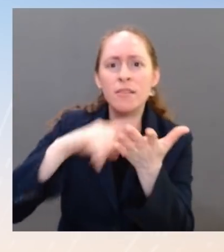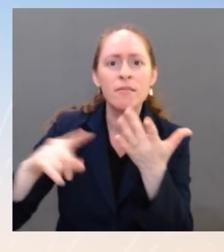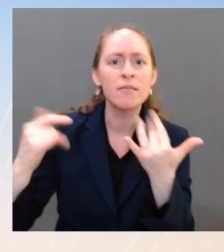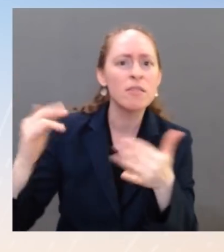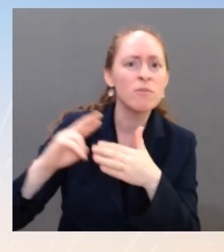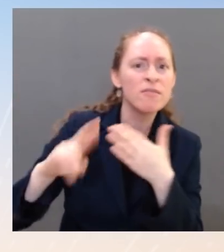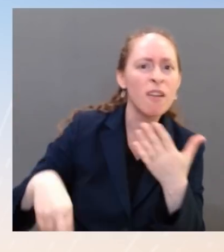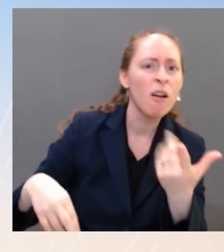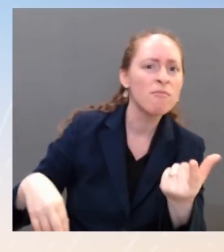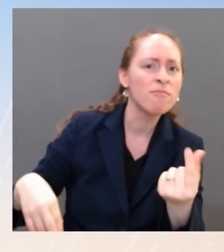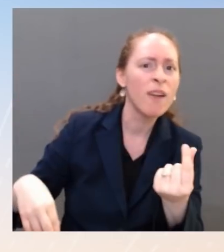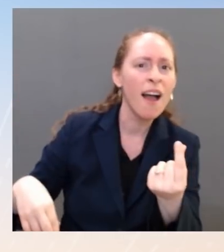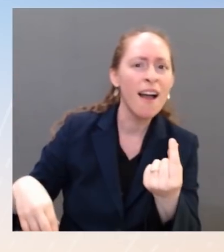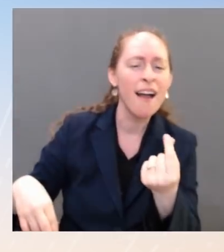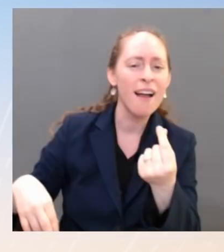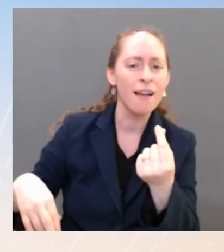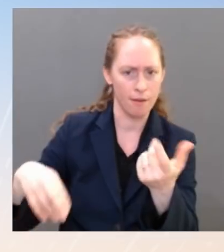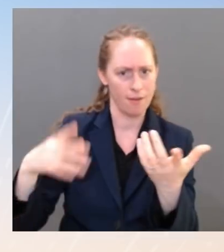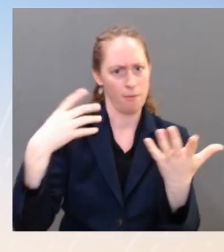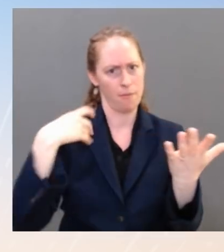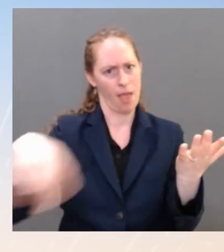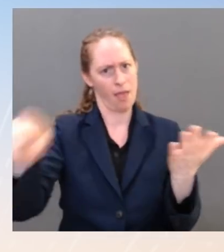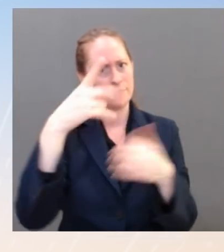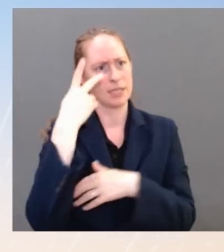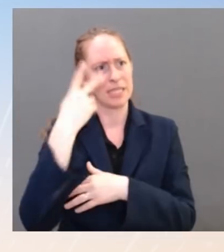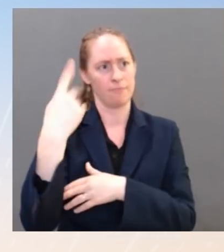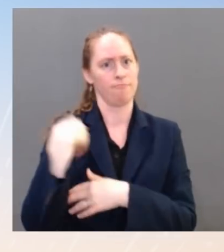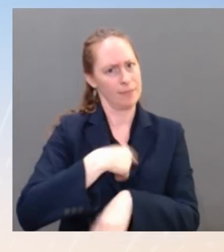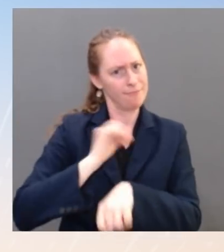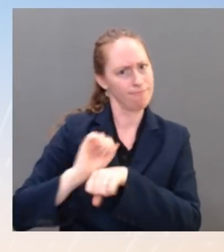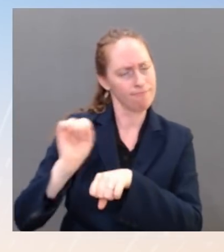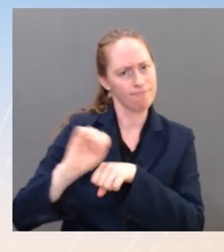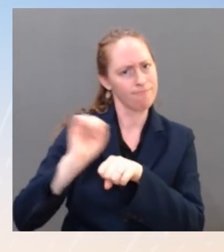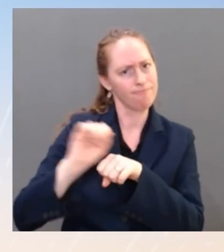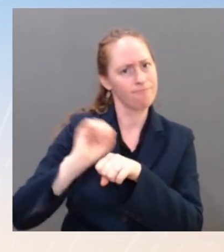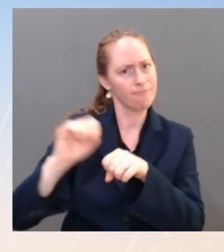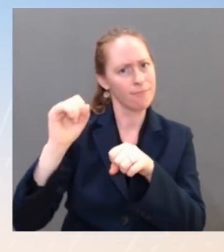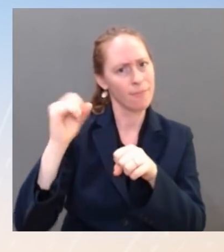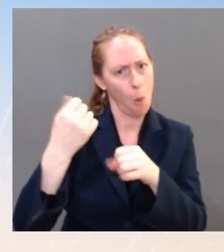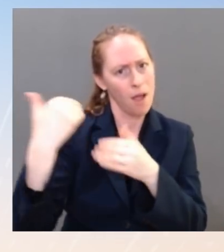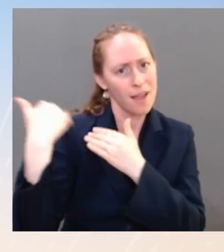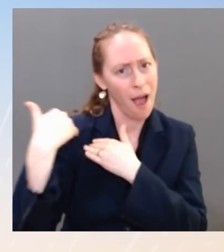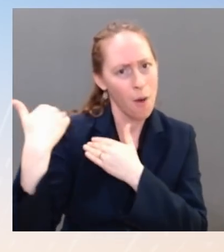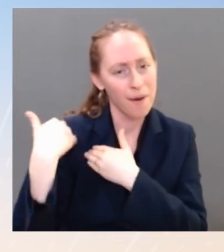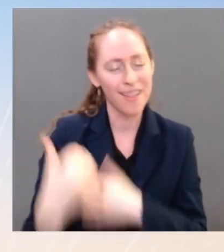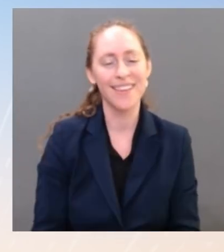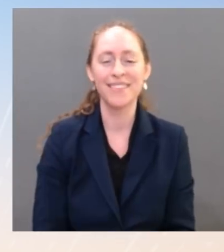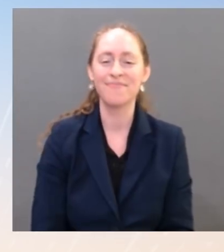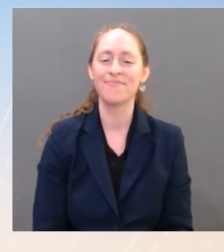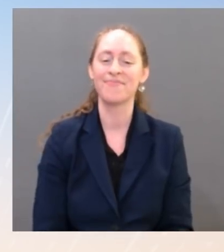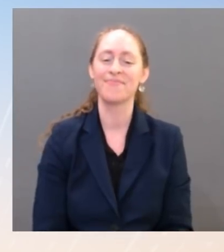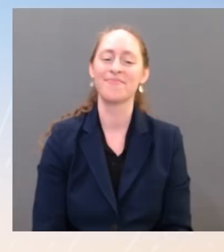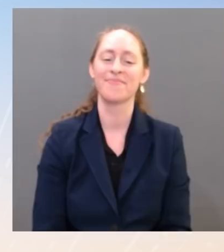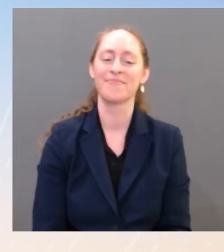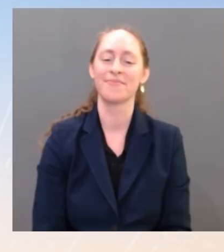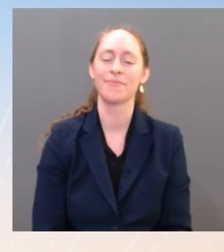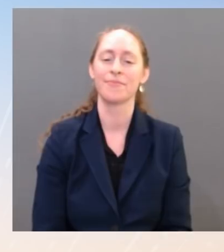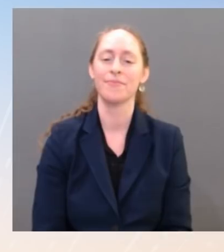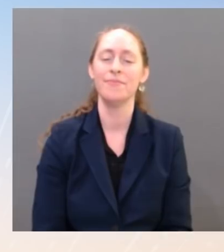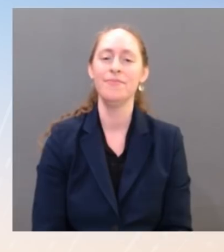Just in the last six months, this group behind us on behalf of the president, United States, has pushed out $110 billion of funding.